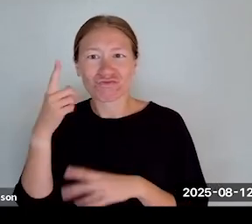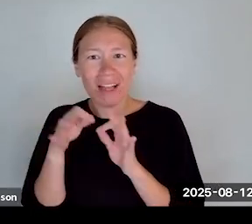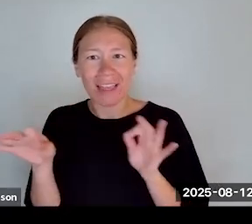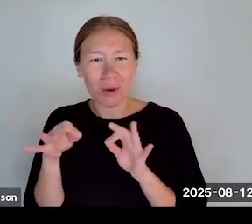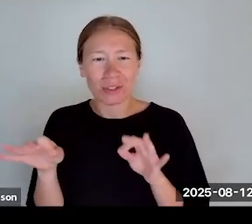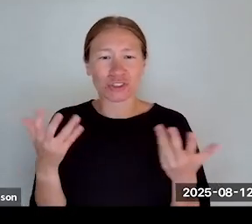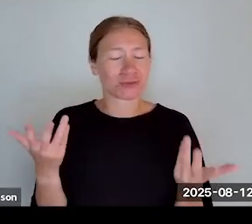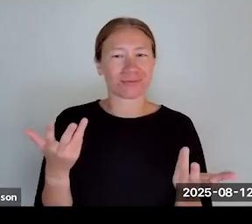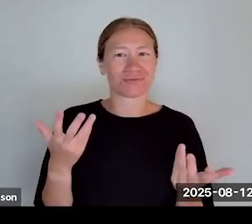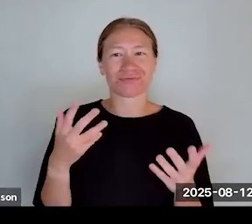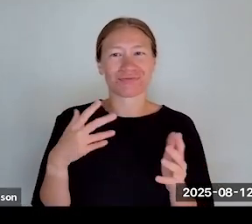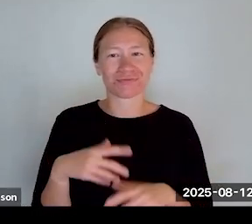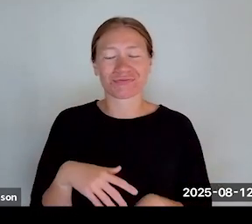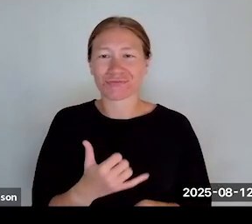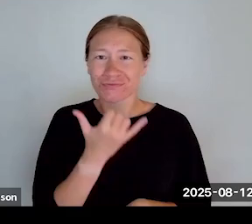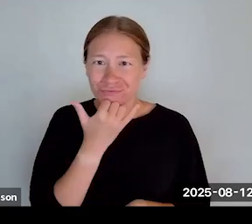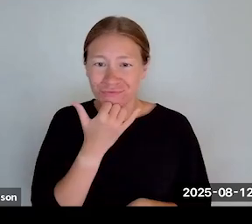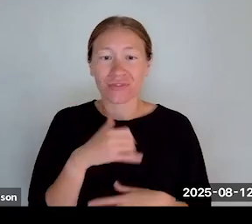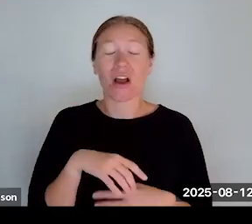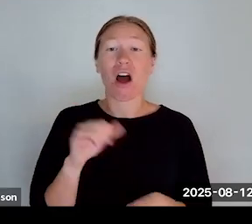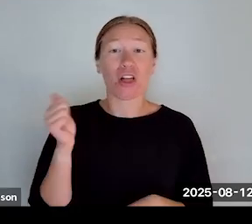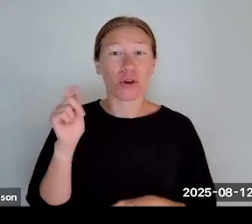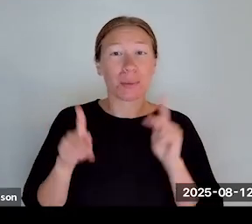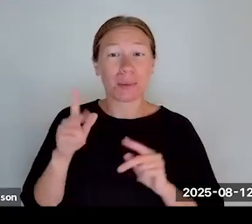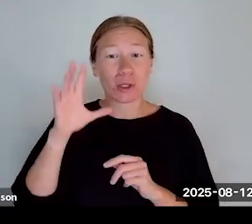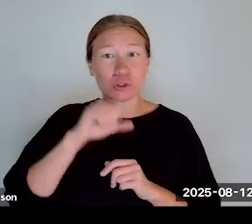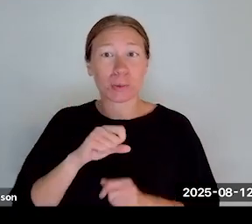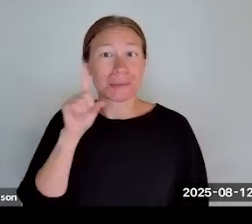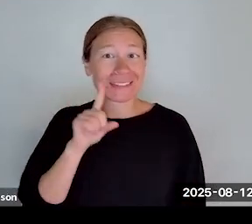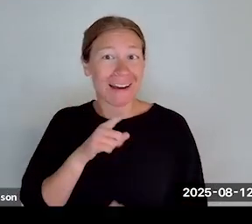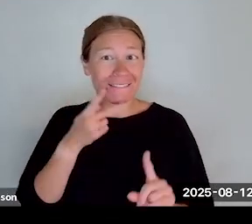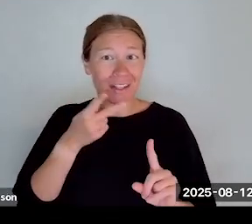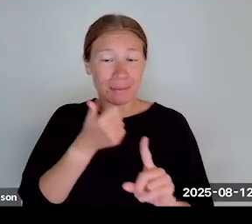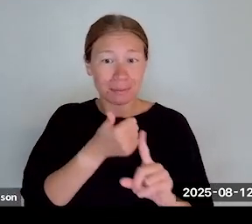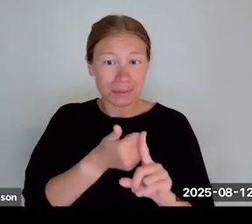these methods alone are sufficient for comprehensive and effective communication.